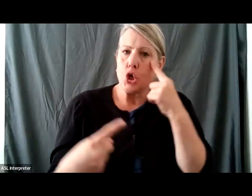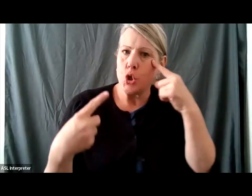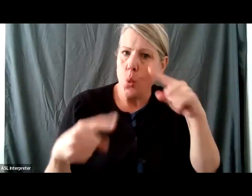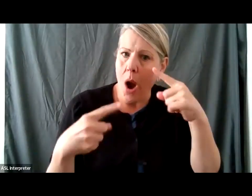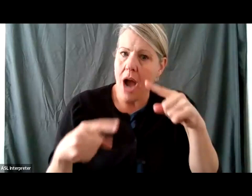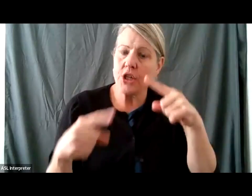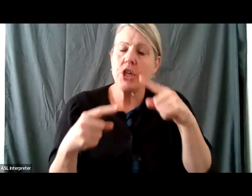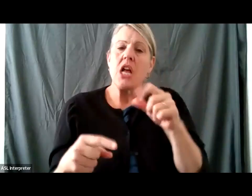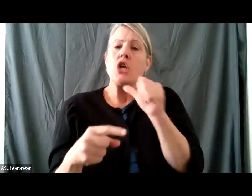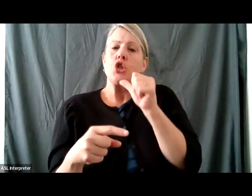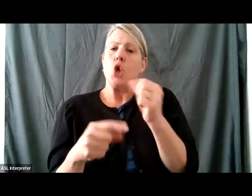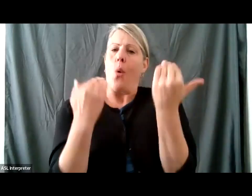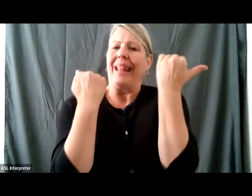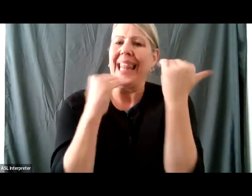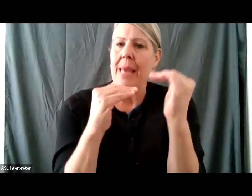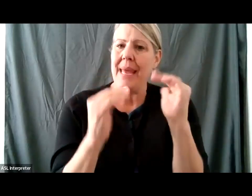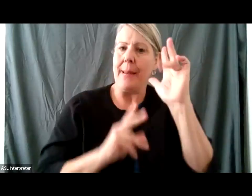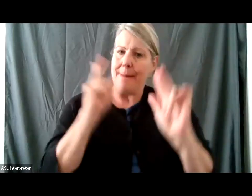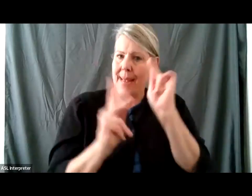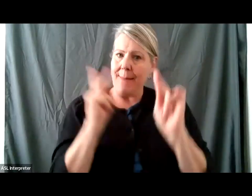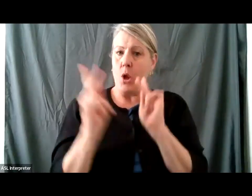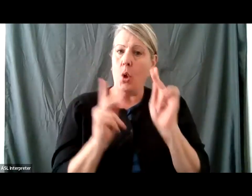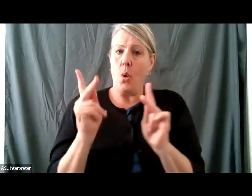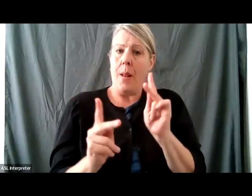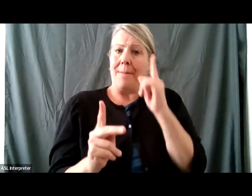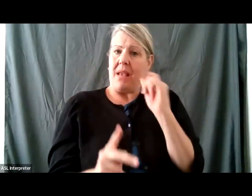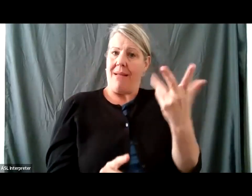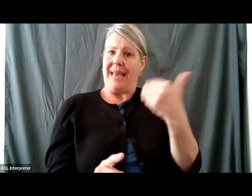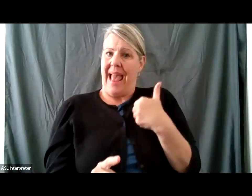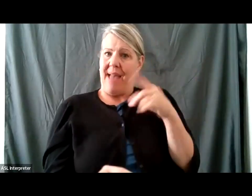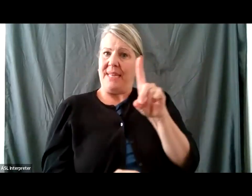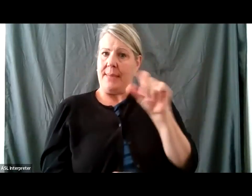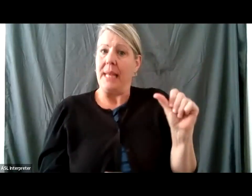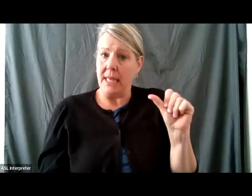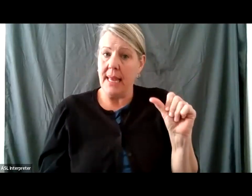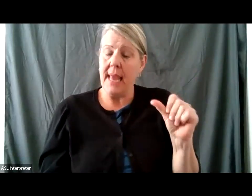to the most integrated setting appropriate to their needs, providing greater benefits